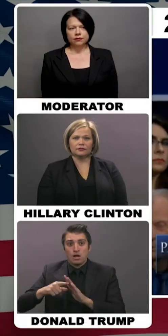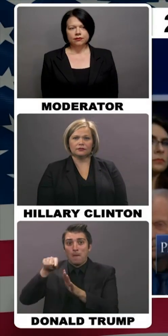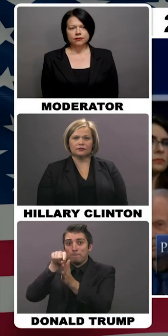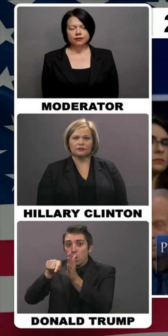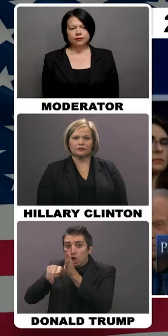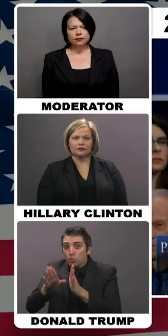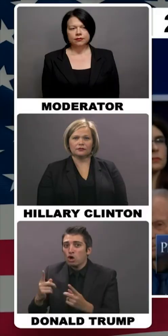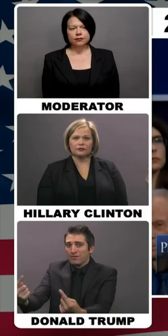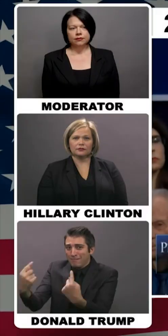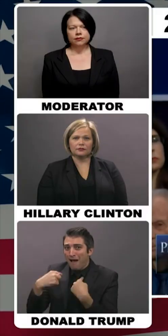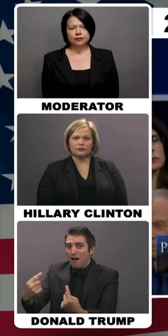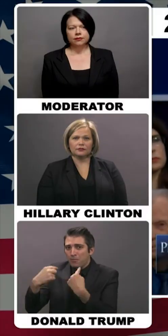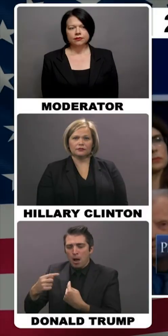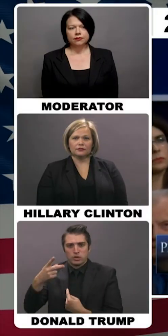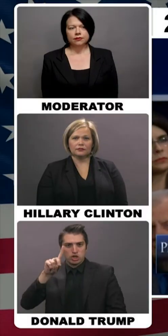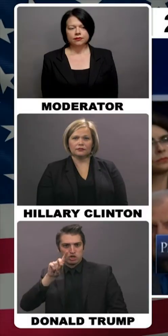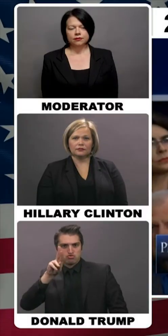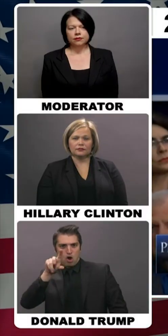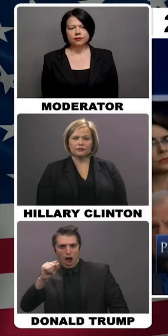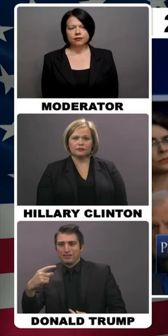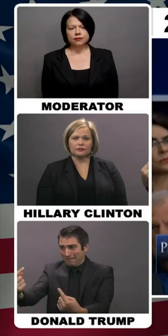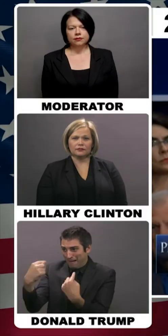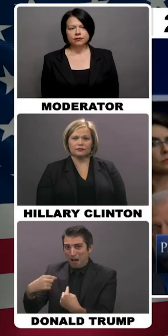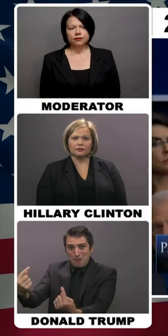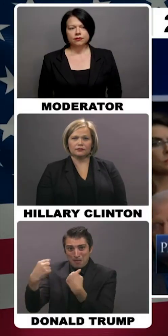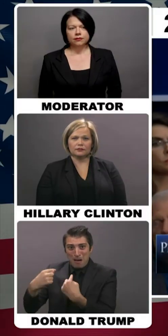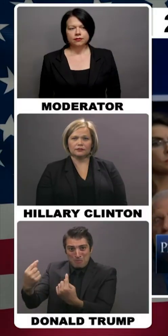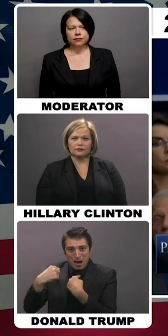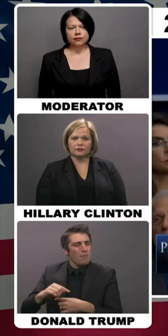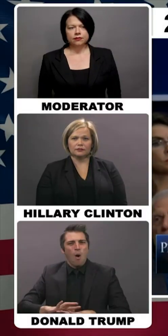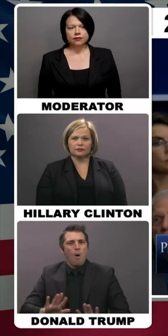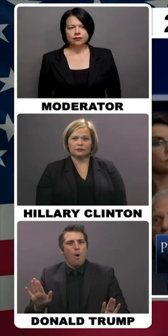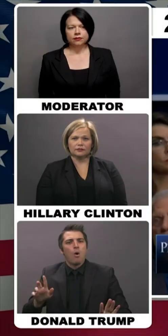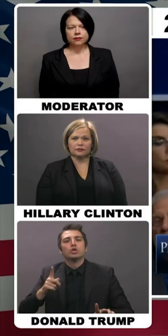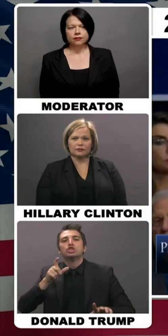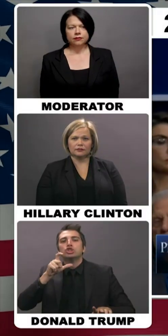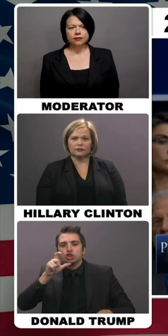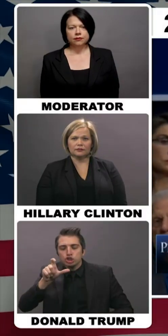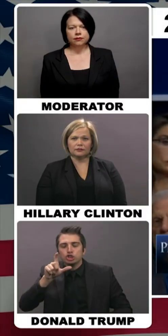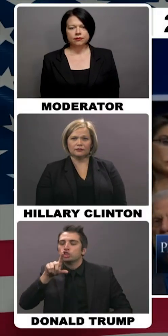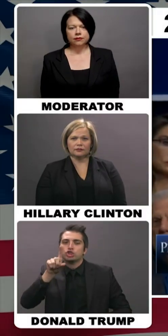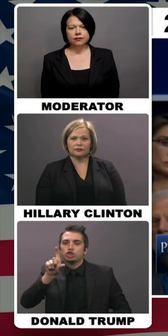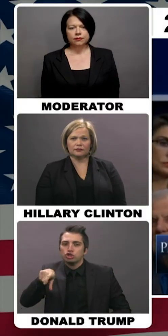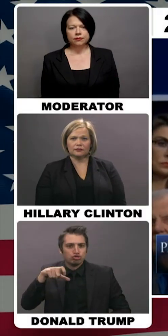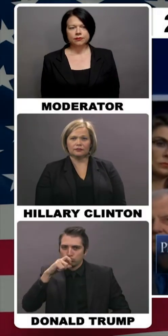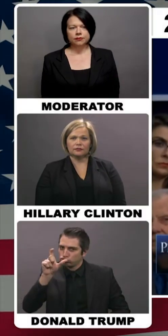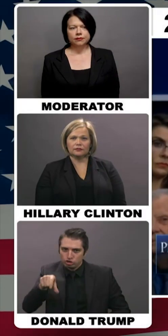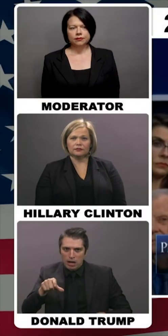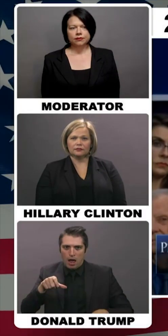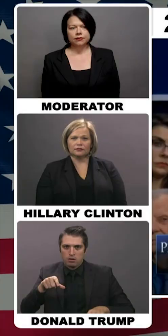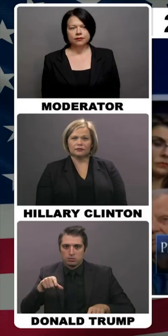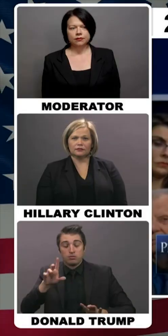And it shouldn't be allowed to happen. Ice just endorsed me. They've never endorsed a presidential candidate.